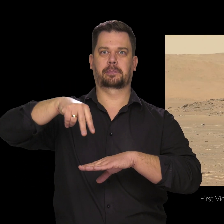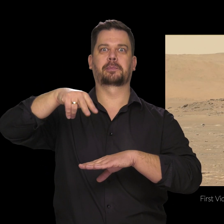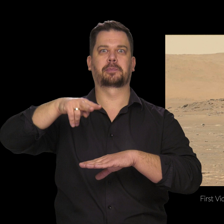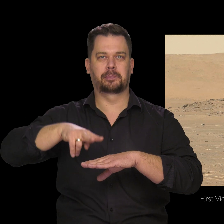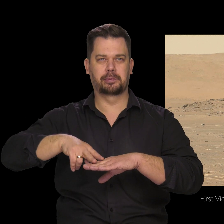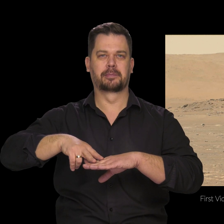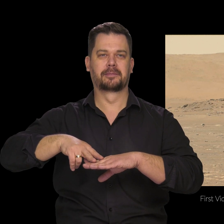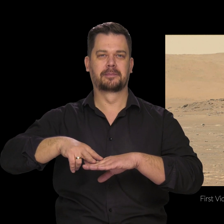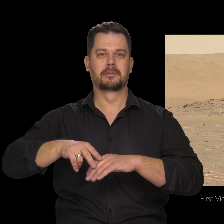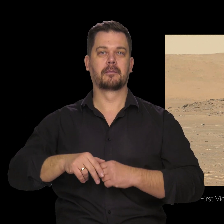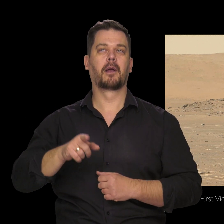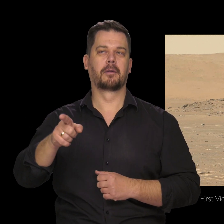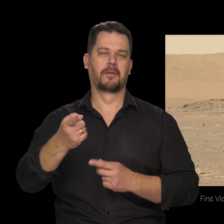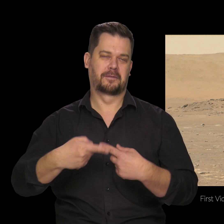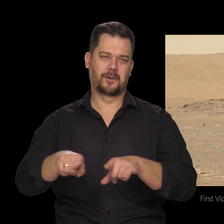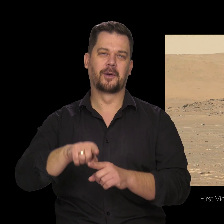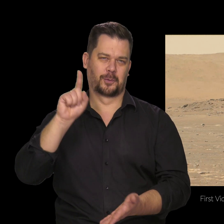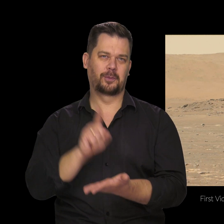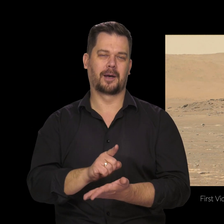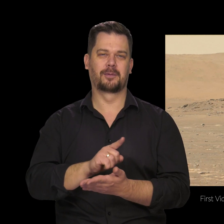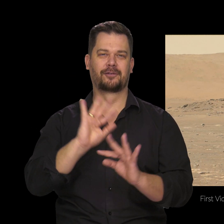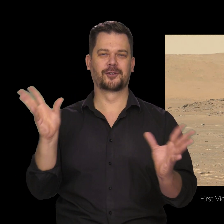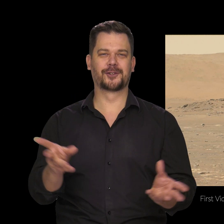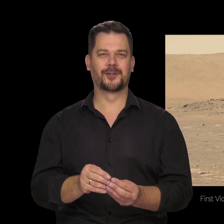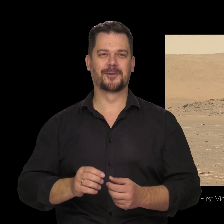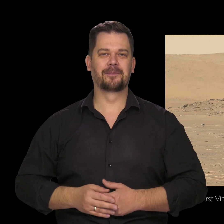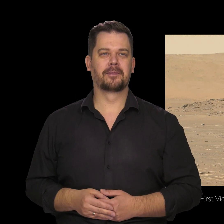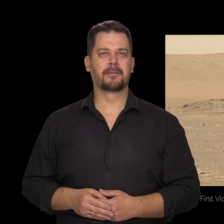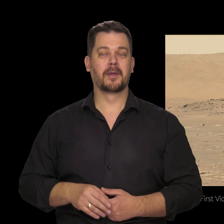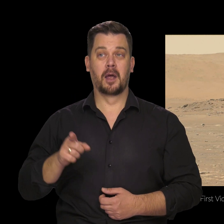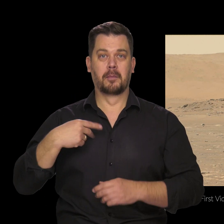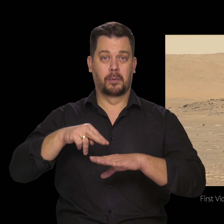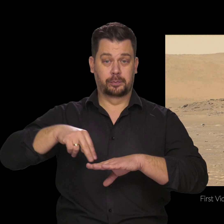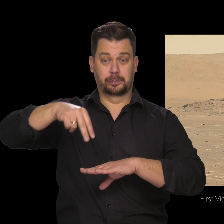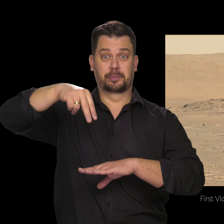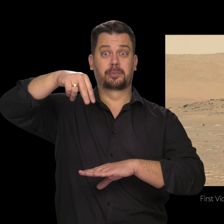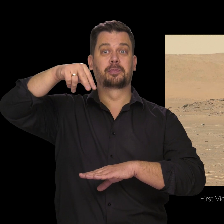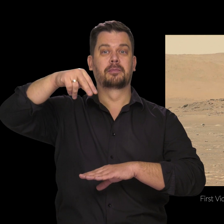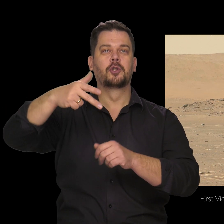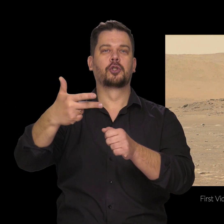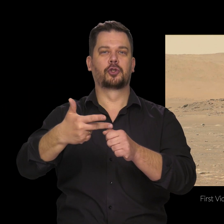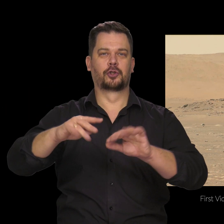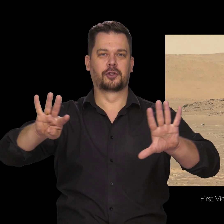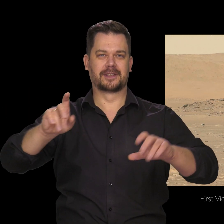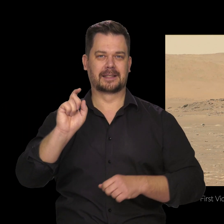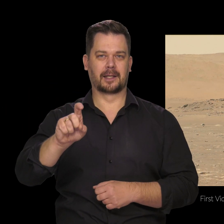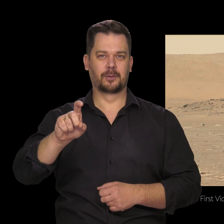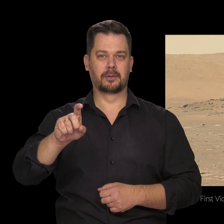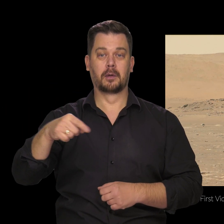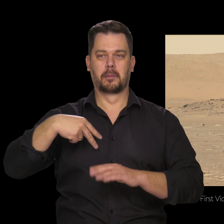to take off once in Martian air. And it performed that task perfectly. This flight lasted only 39 seconds